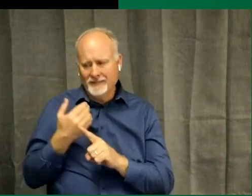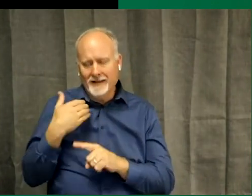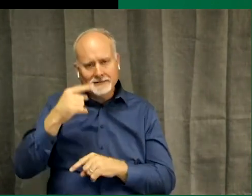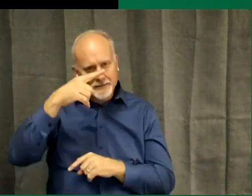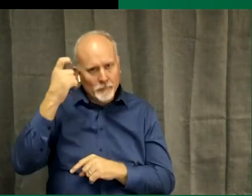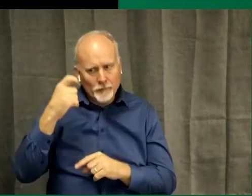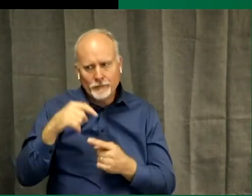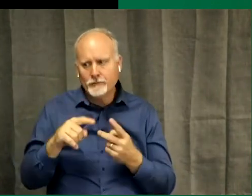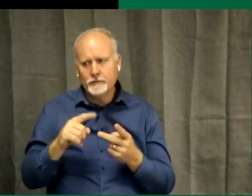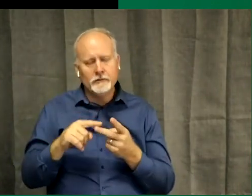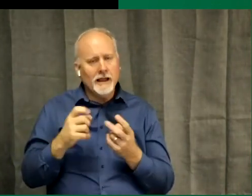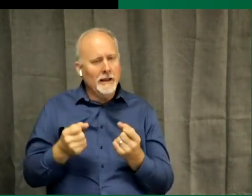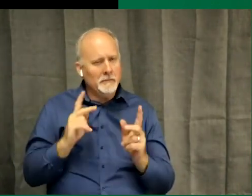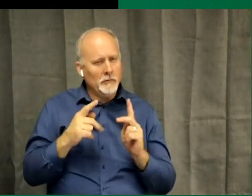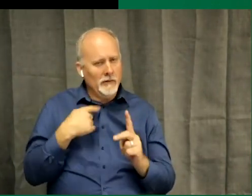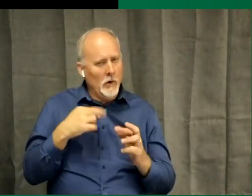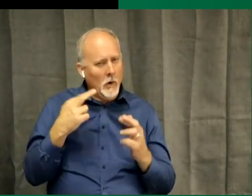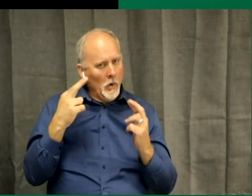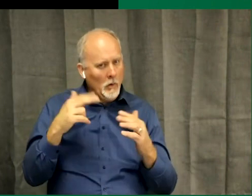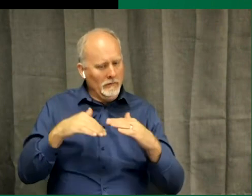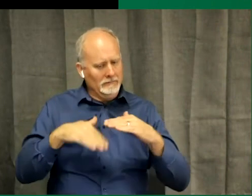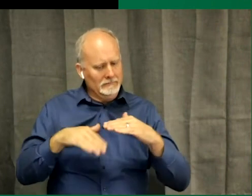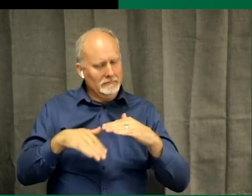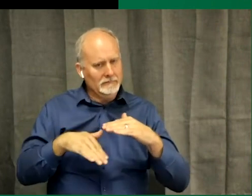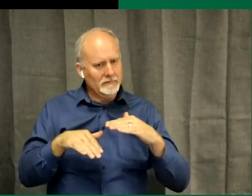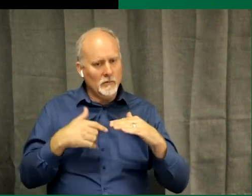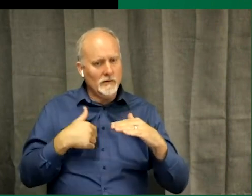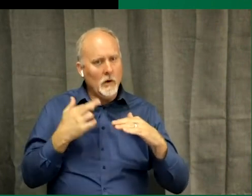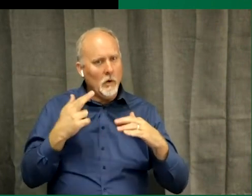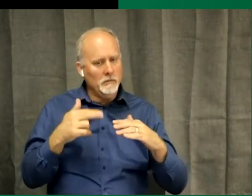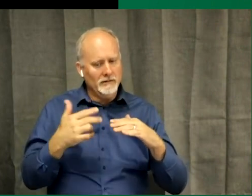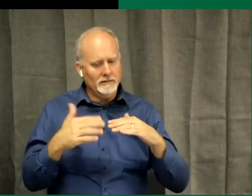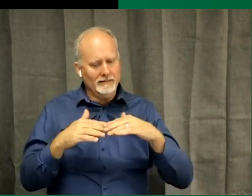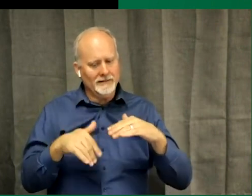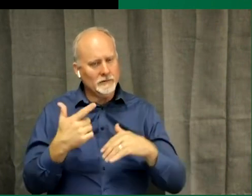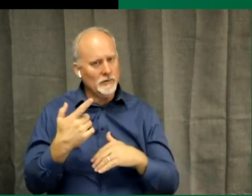many we were hoping we would stay below which was roughly 21 each week we were hoping to stay below